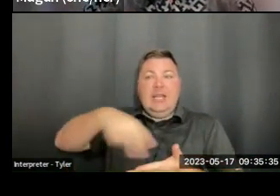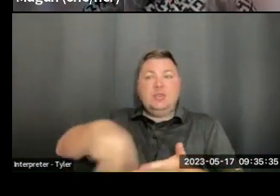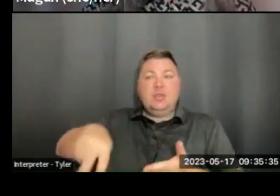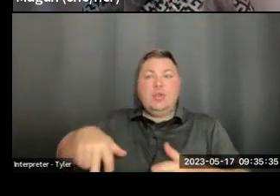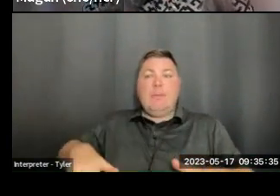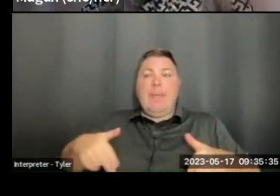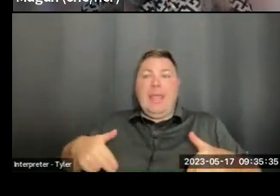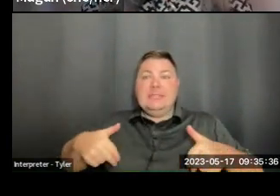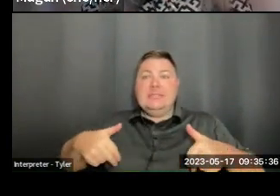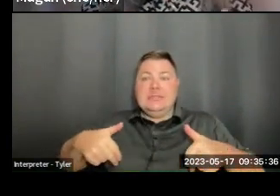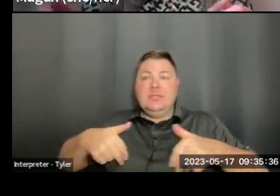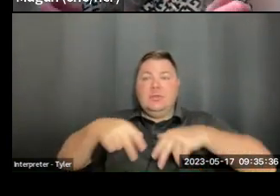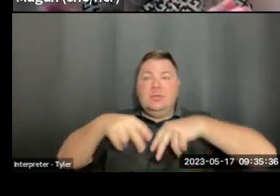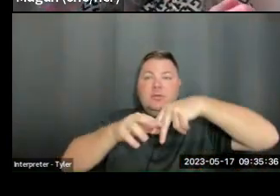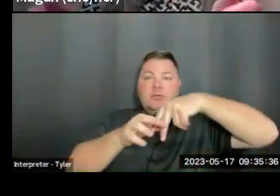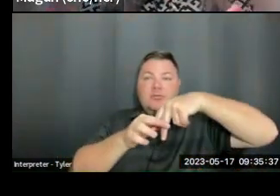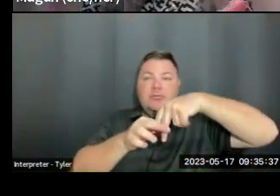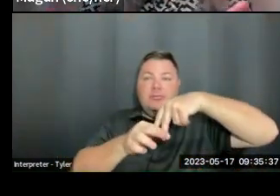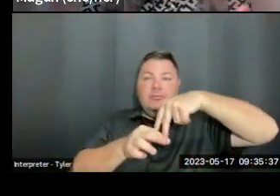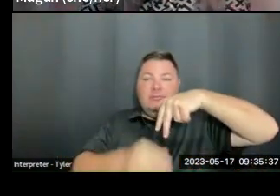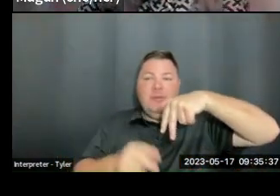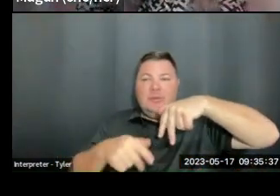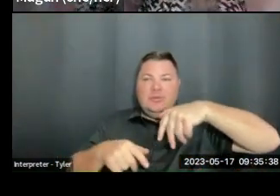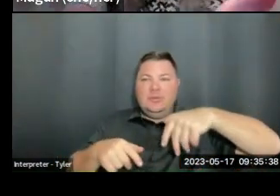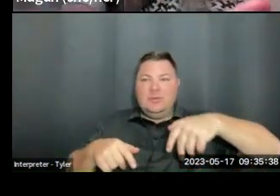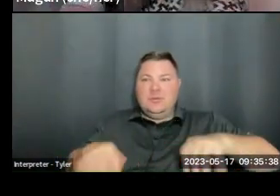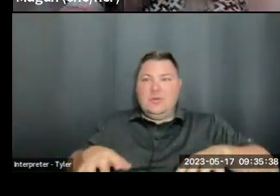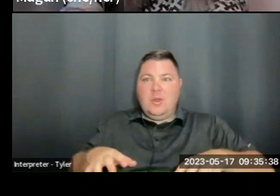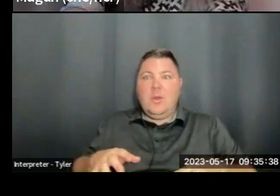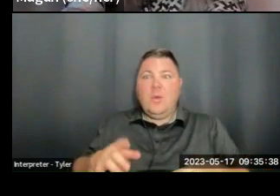had a chance to tell Natalie this yet. I was at a show and a dancer's pants